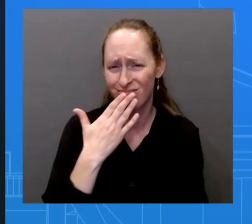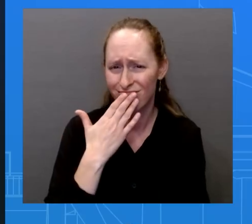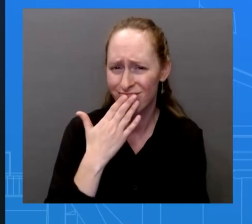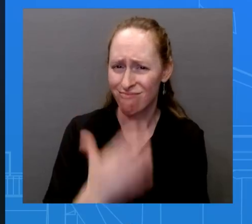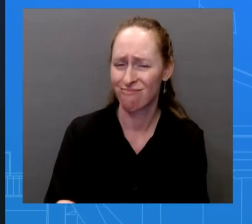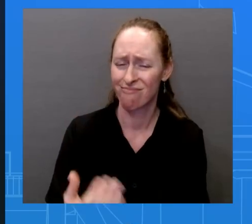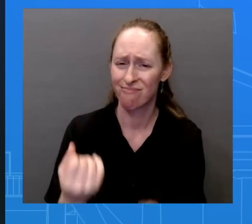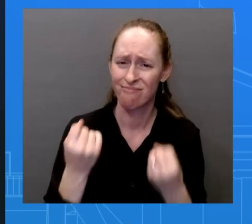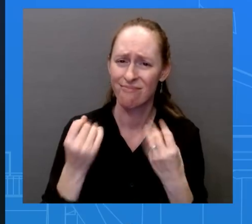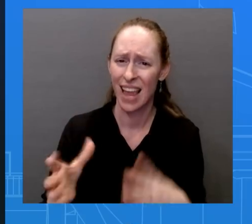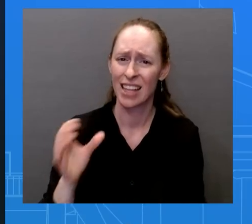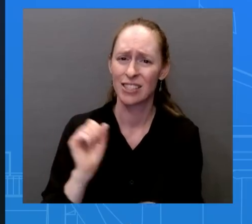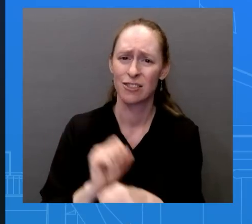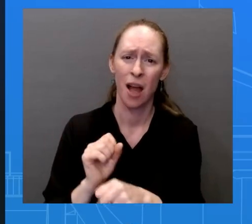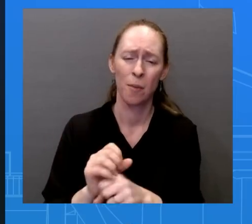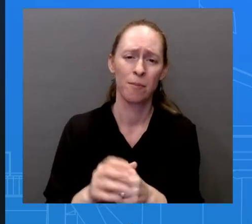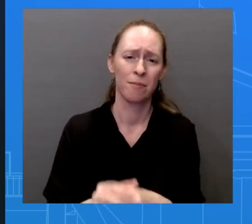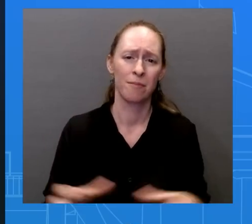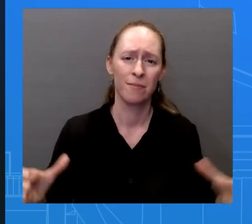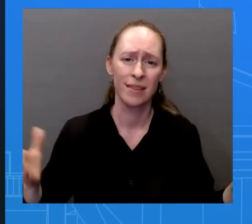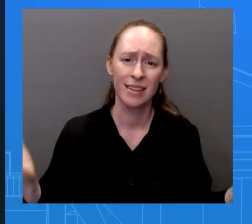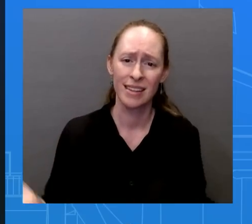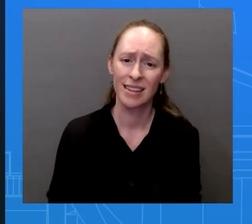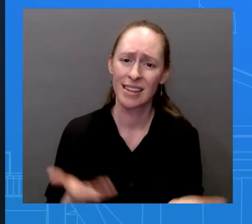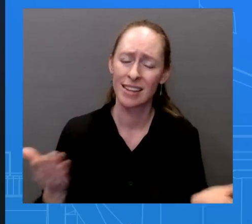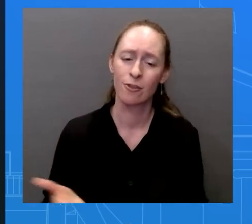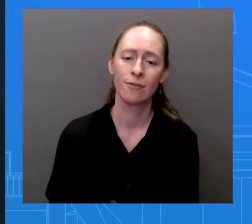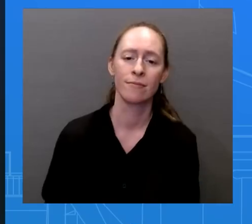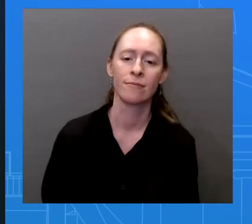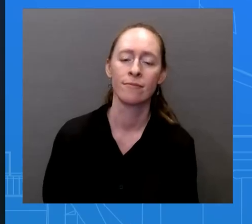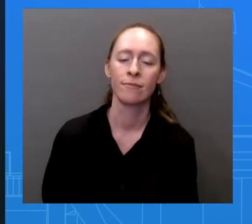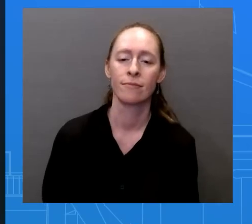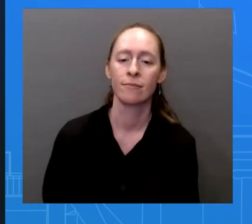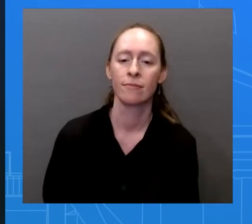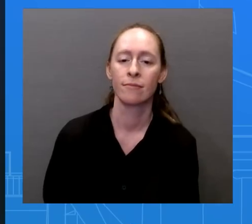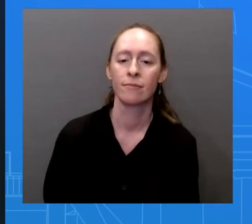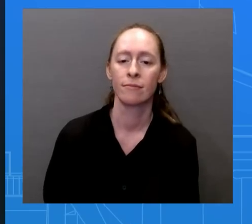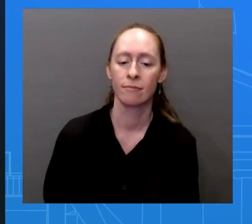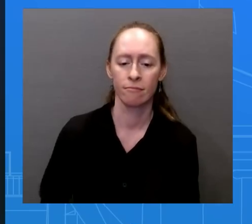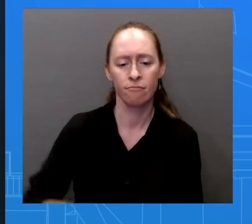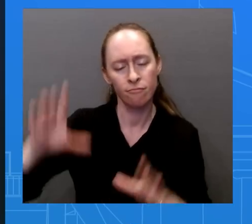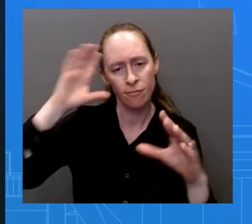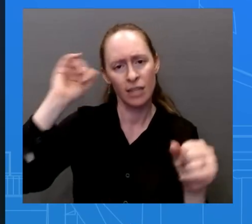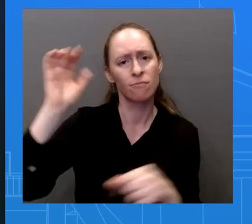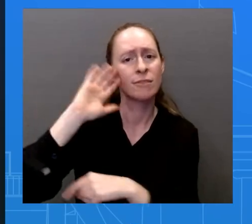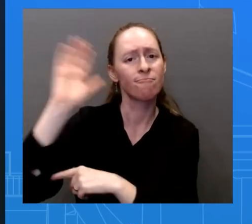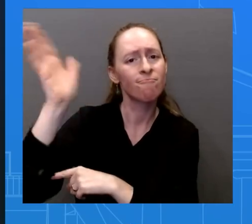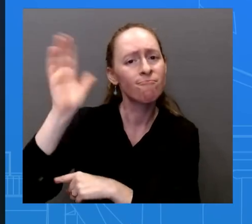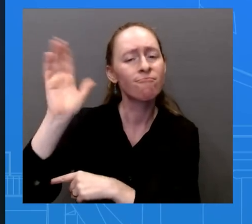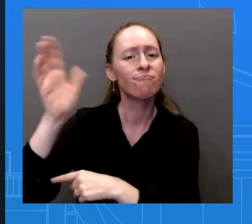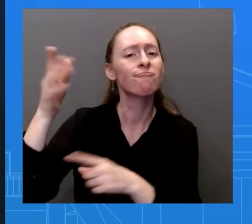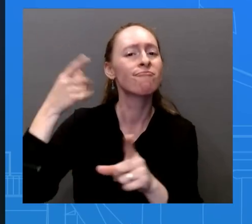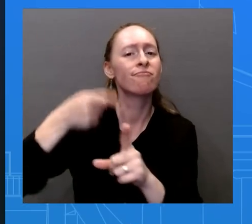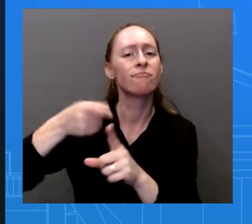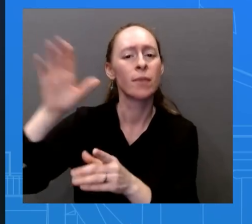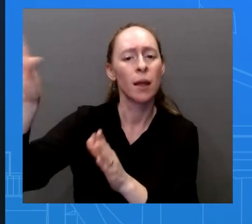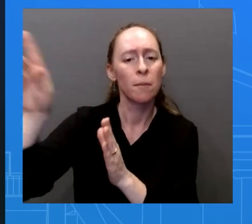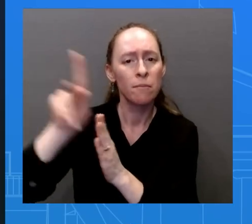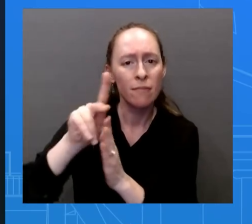how he's able to put forth a policy that really doesn't leave anybody behind, bruil- builds the economy from the bottom up, middle out.